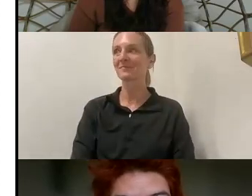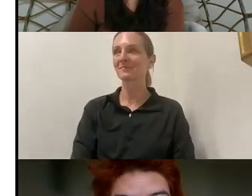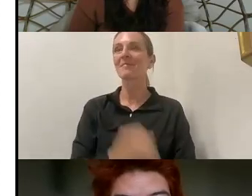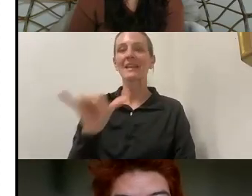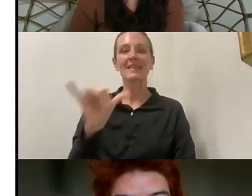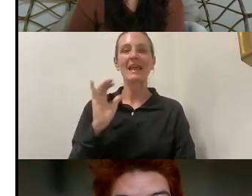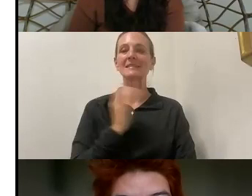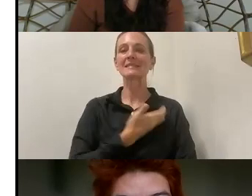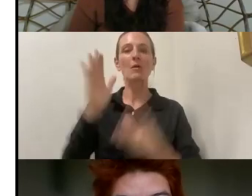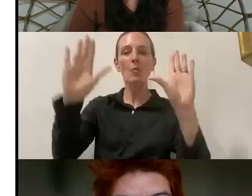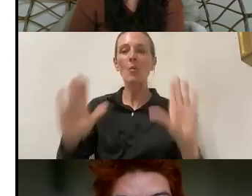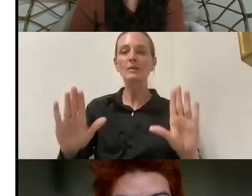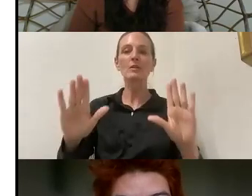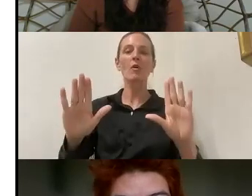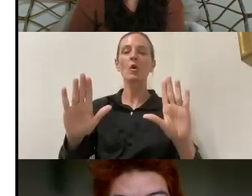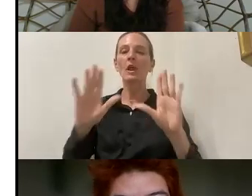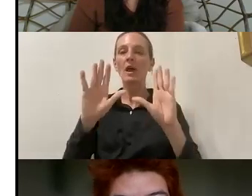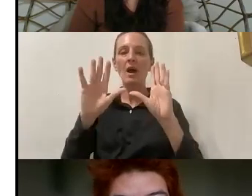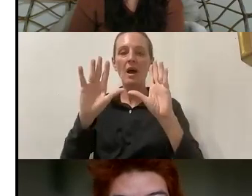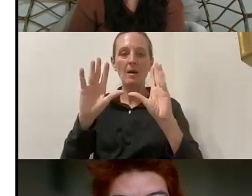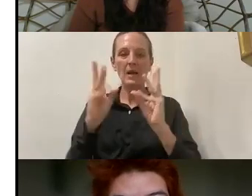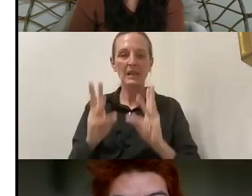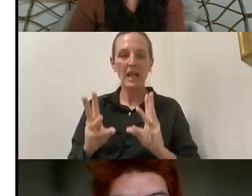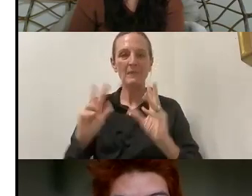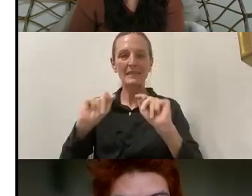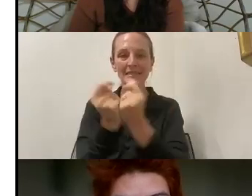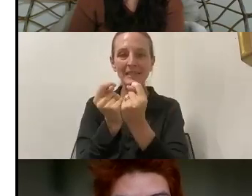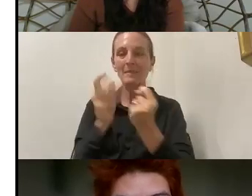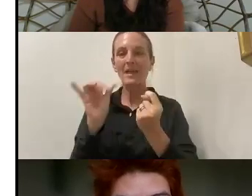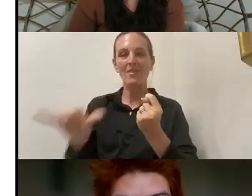This is our first training, you can see us here on Orange Shirt Day and we're with our